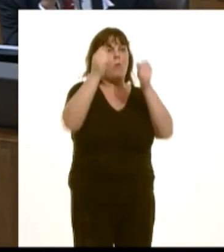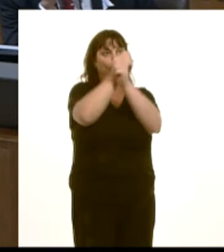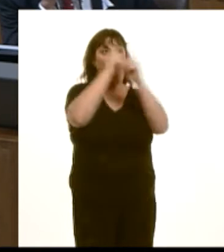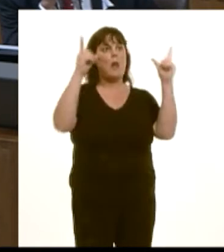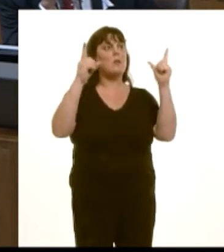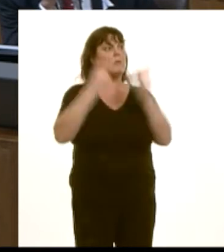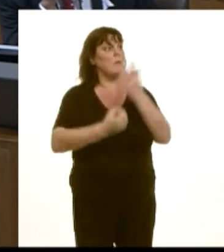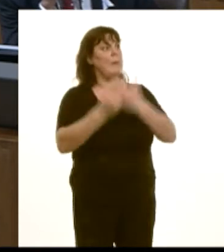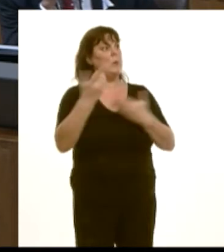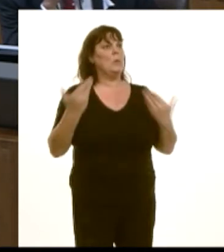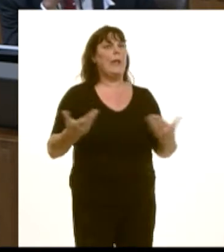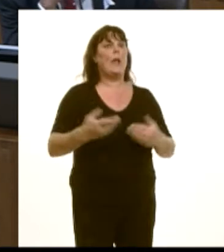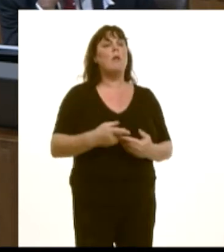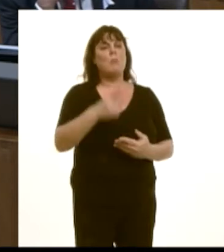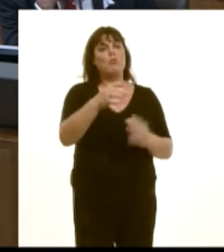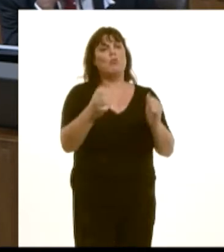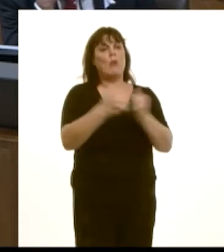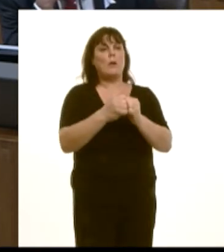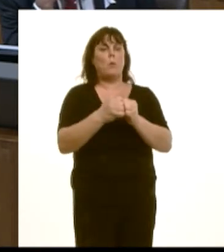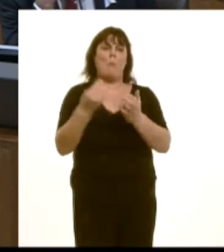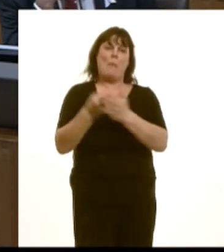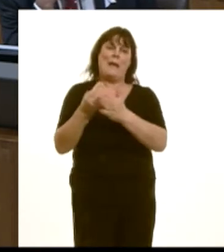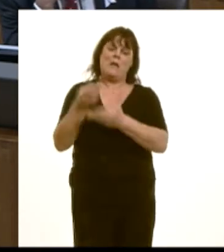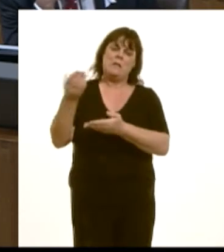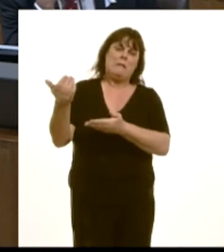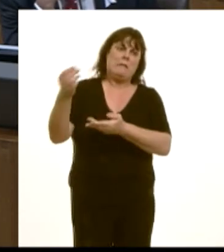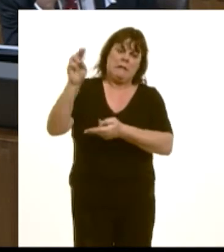that, in these days of austerity, it can be quite a challenge to make sure that those